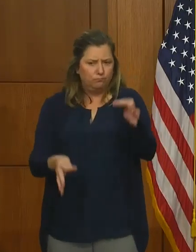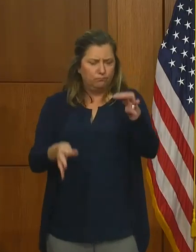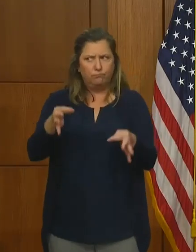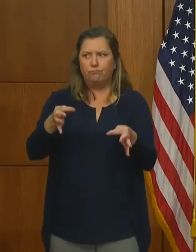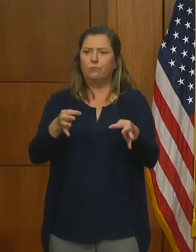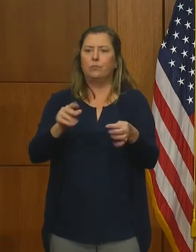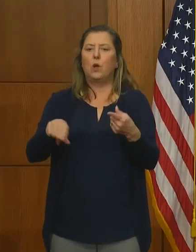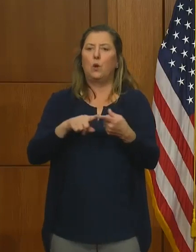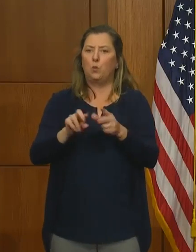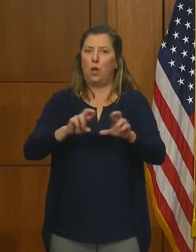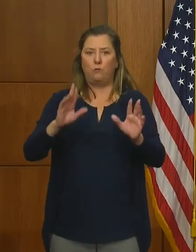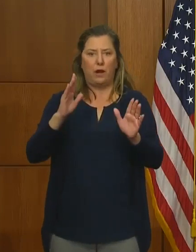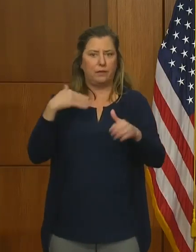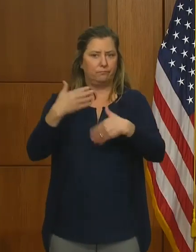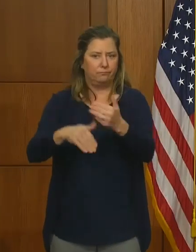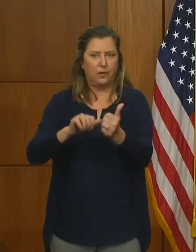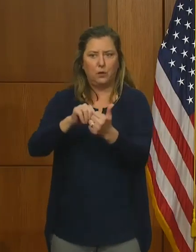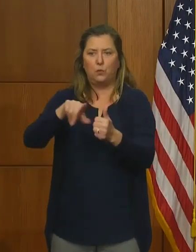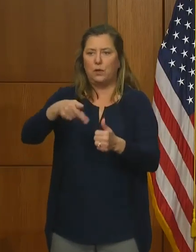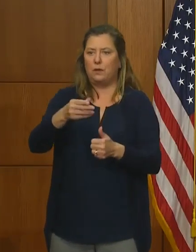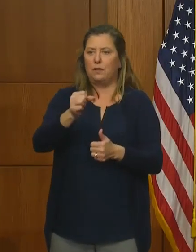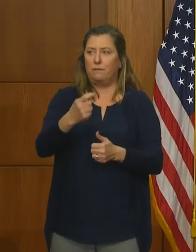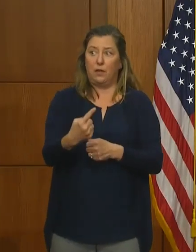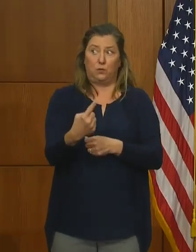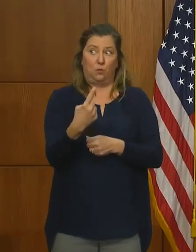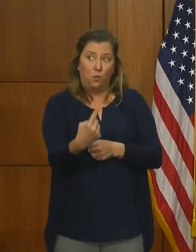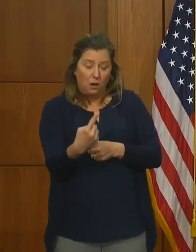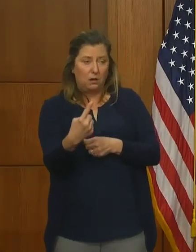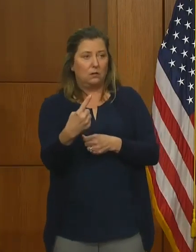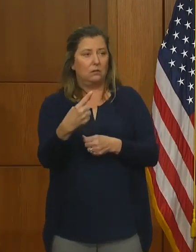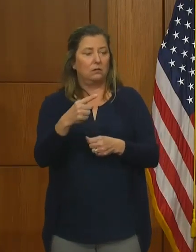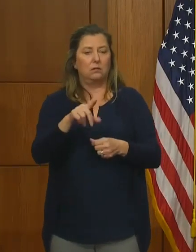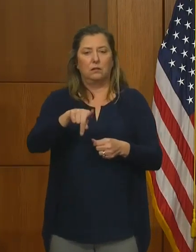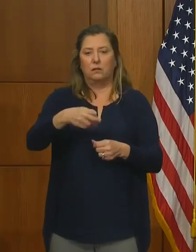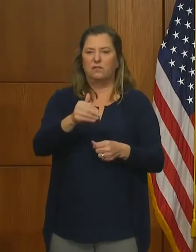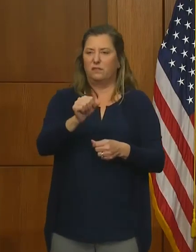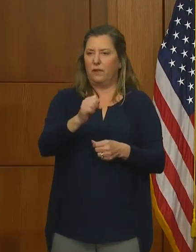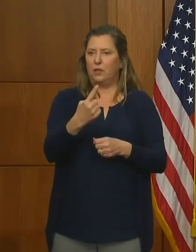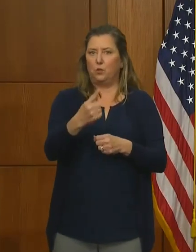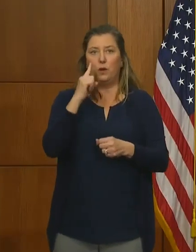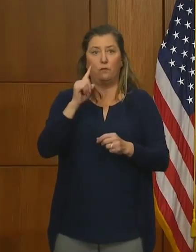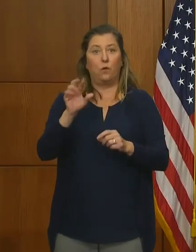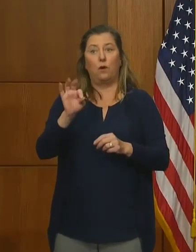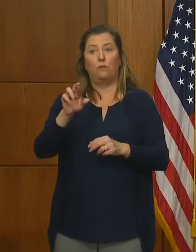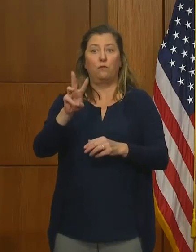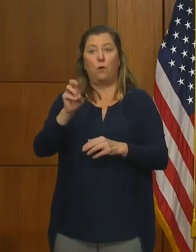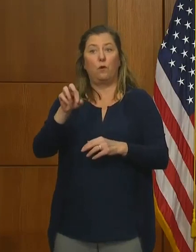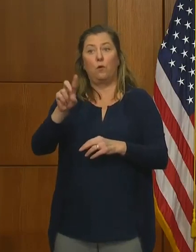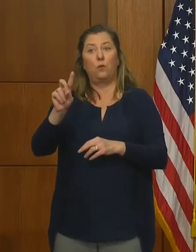METRICS THAT WE'RE LOOKING AT TO. JUDGE WHEN WE'RE READY TO